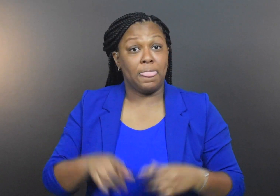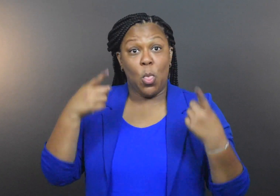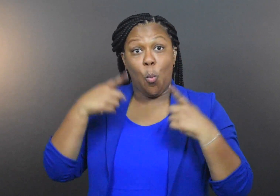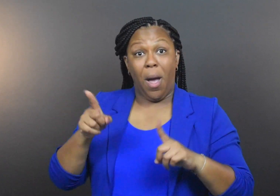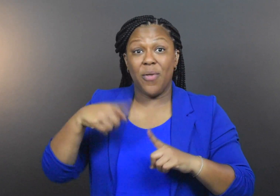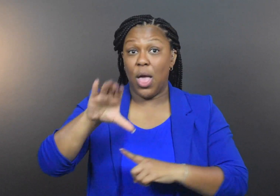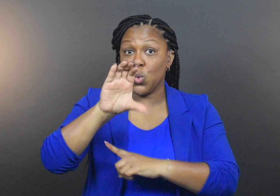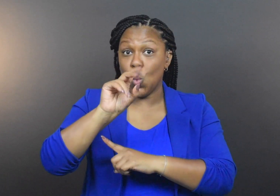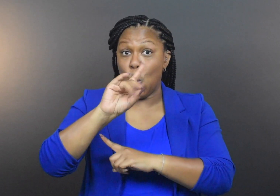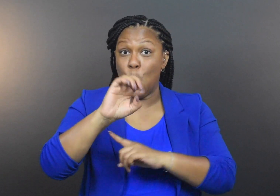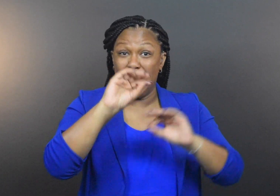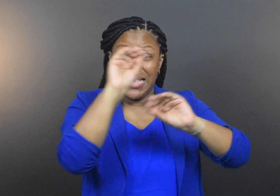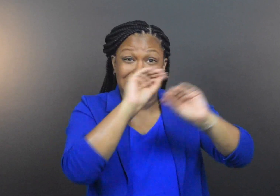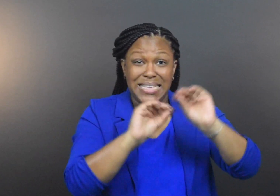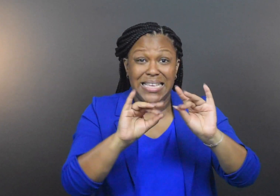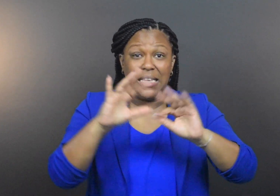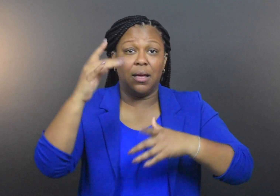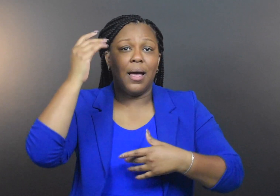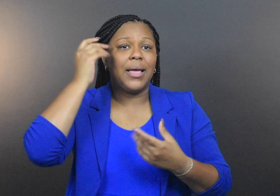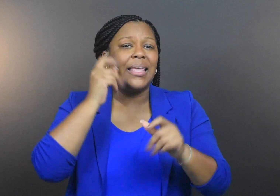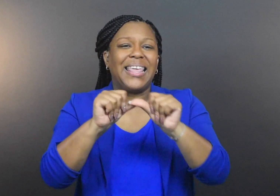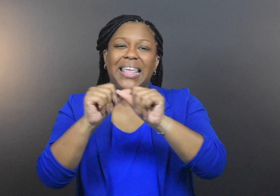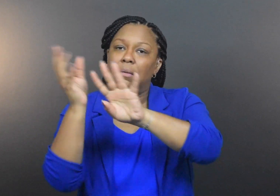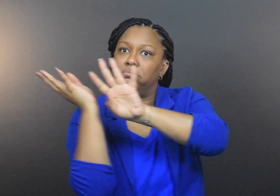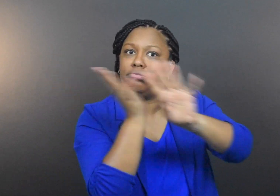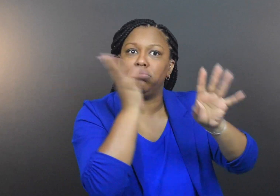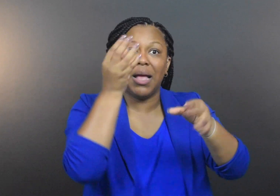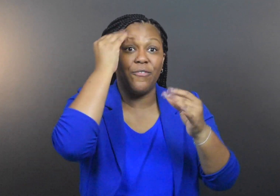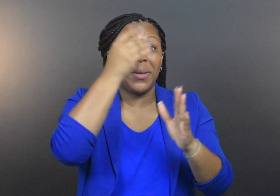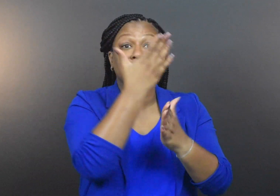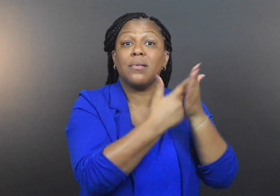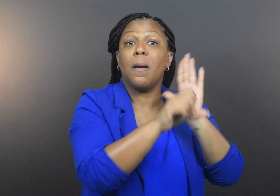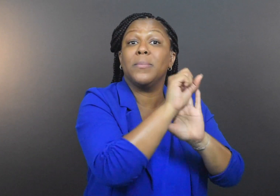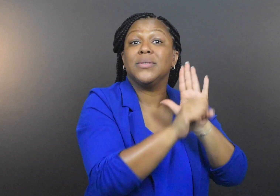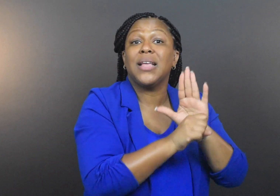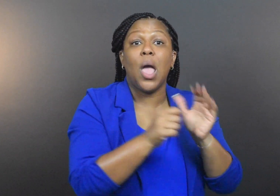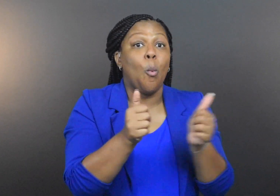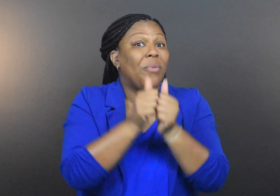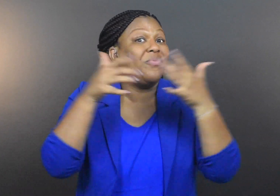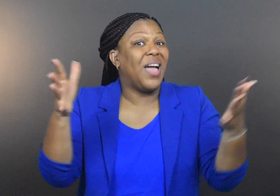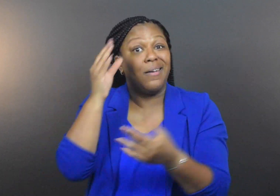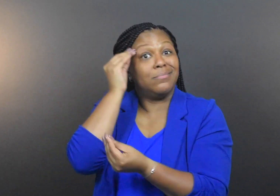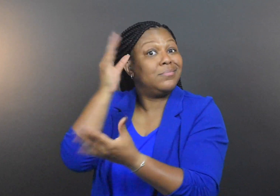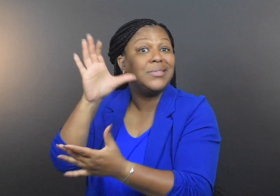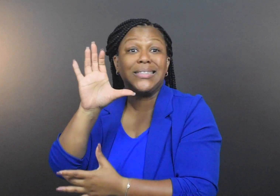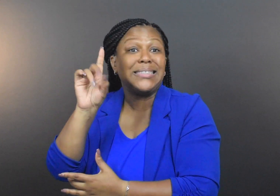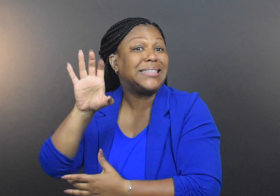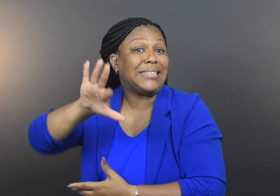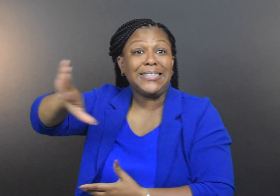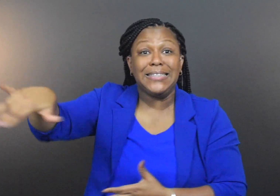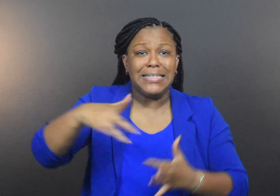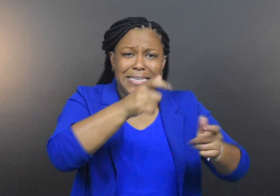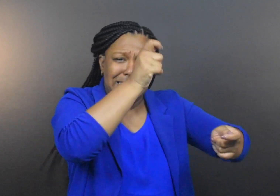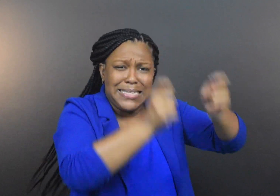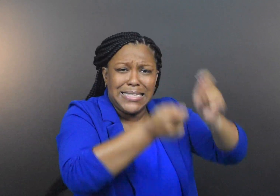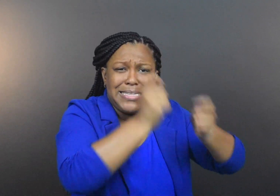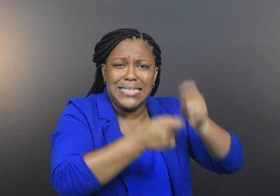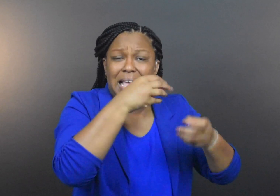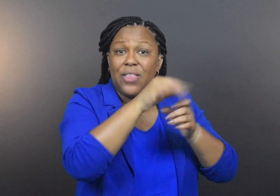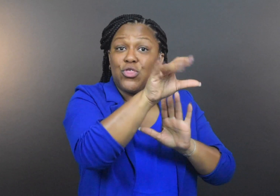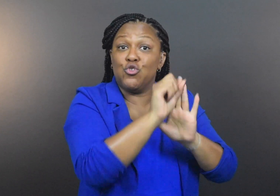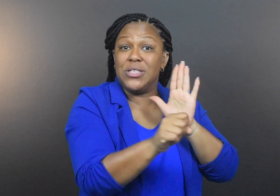While they coded, snags kept coming. Some states, without notifying CDC, reformatted their state